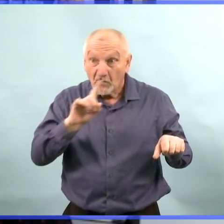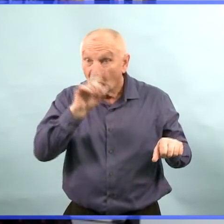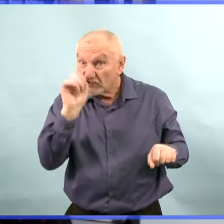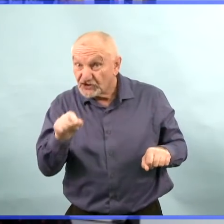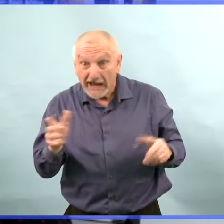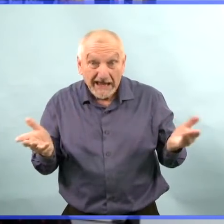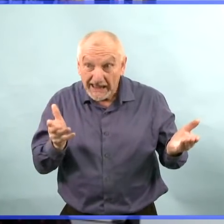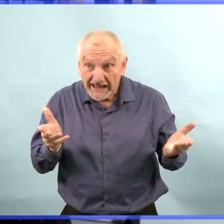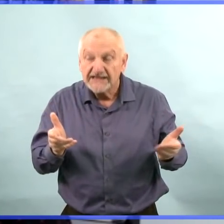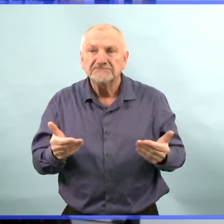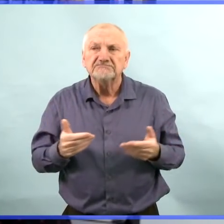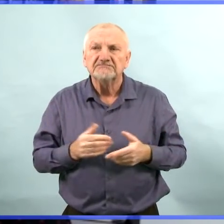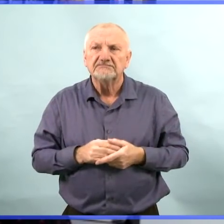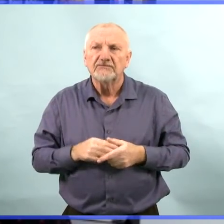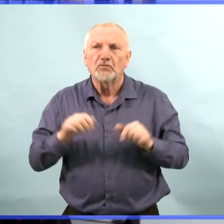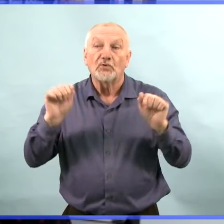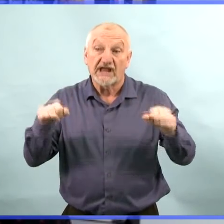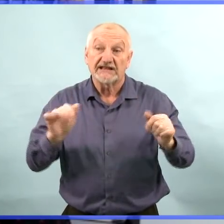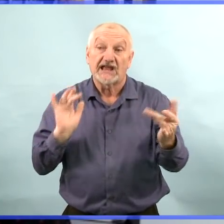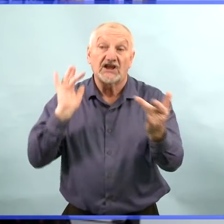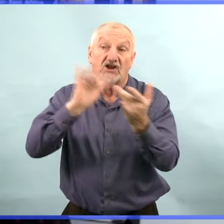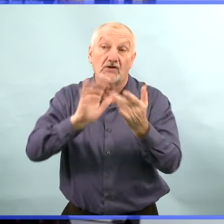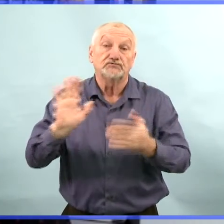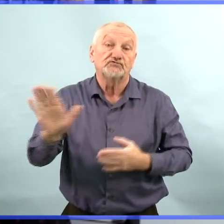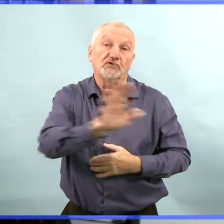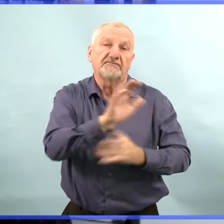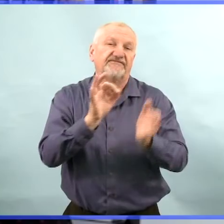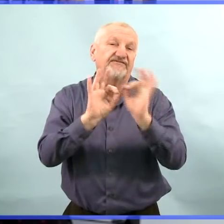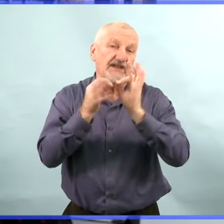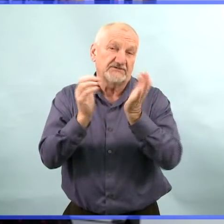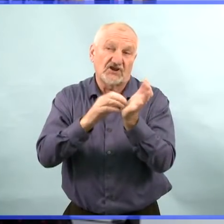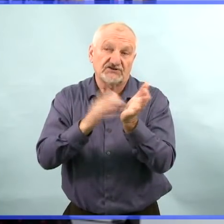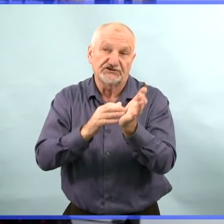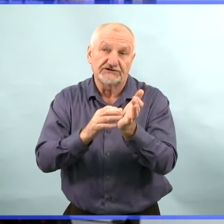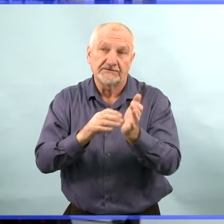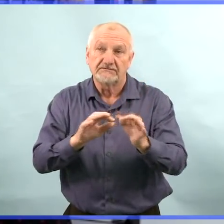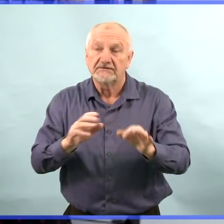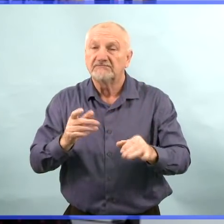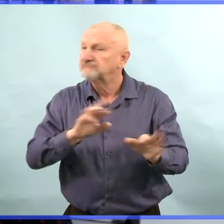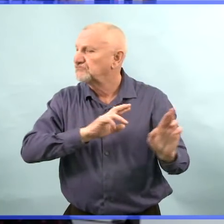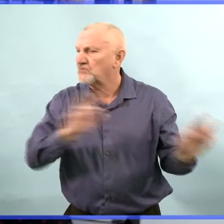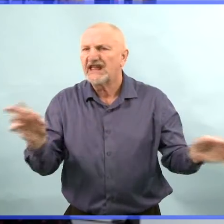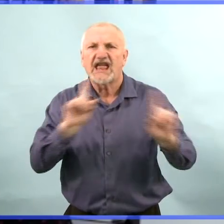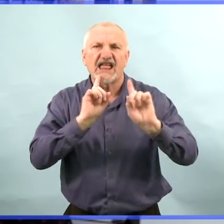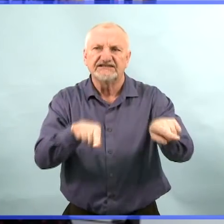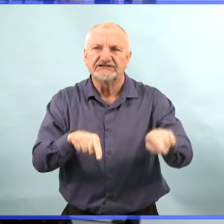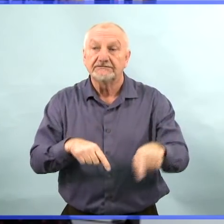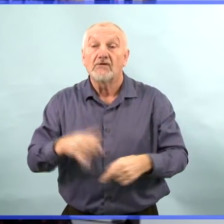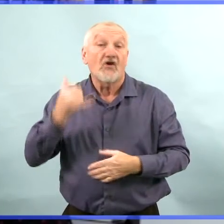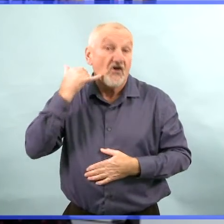your family's health care providers are ready to help so please call them visit our website